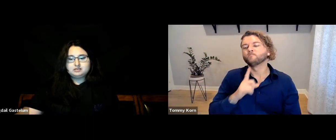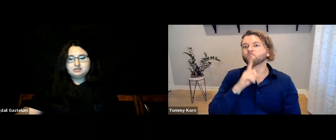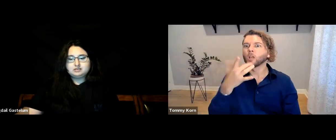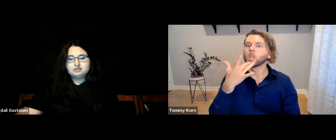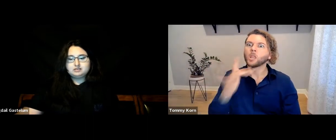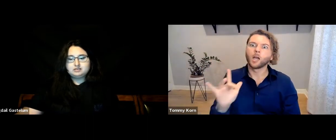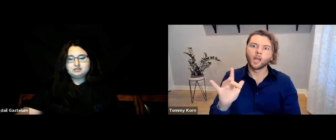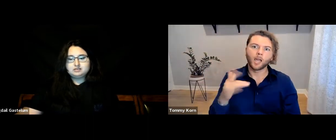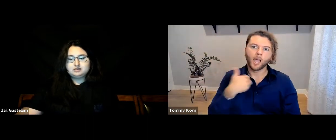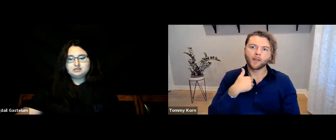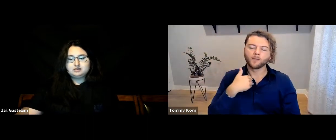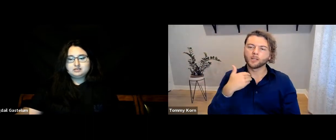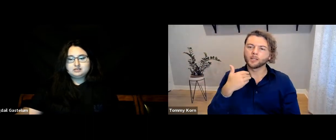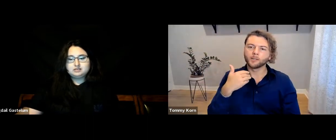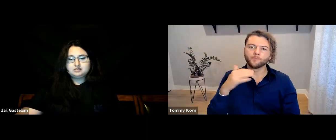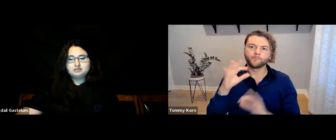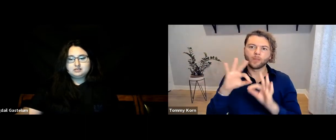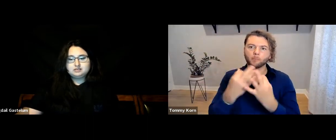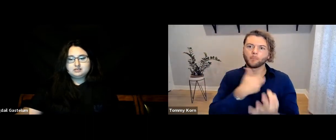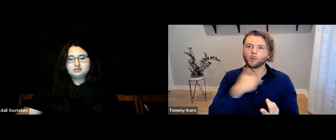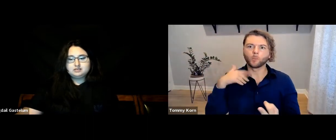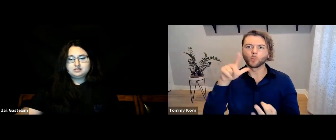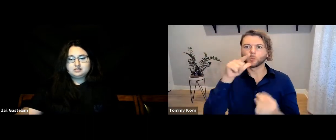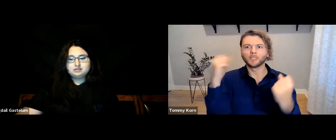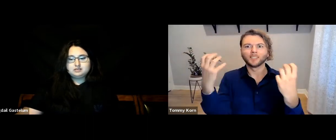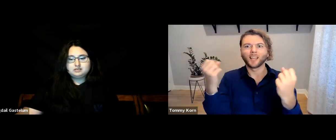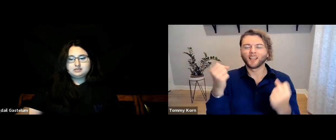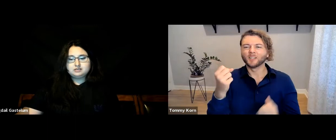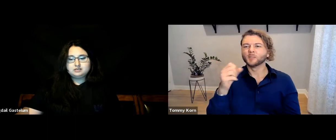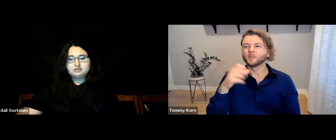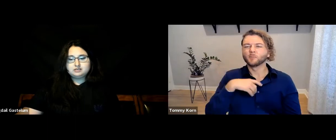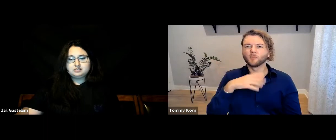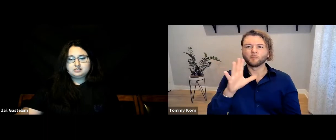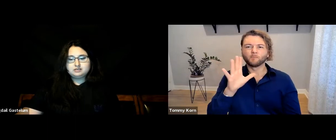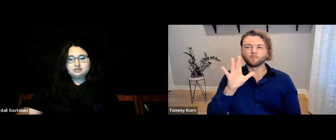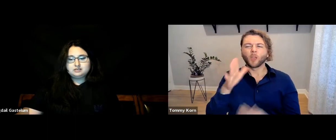I’m lucky that I have family members who can sign.